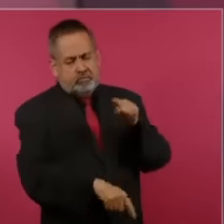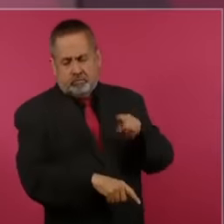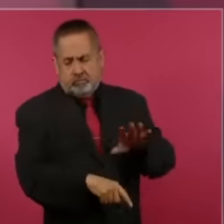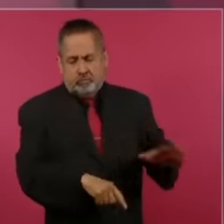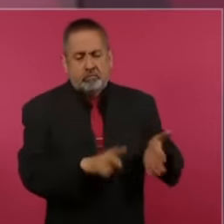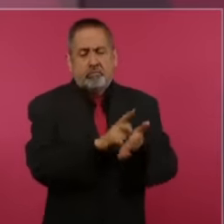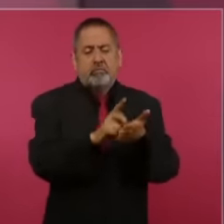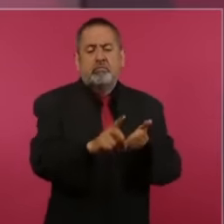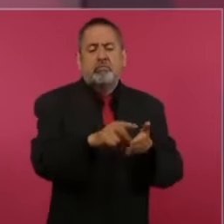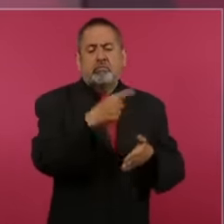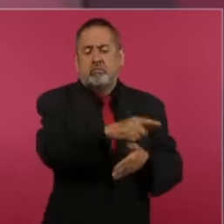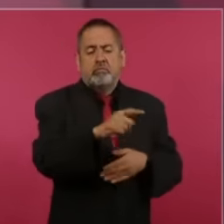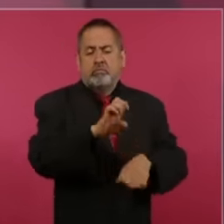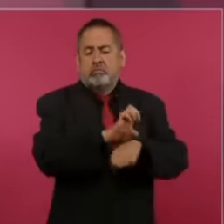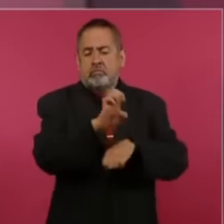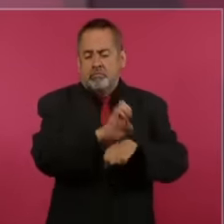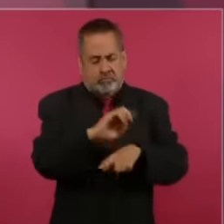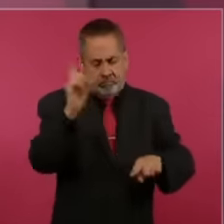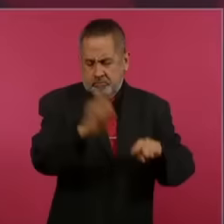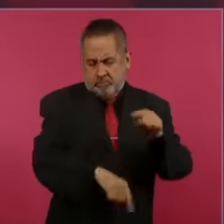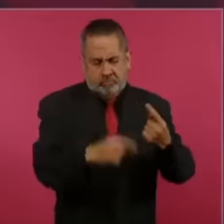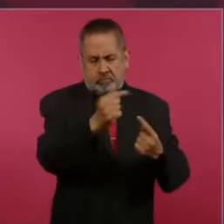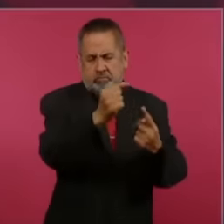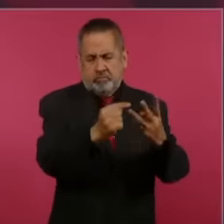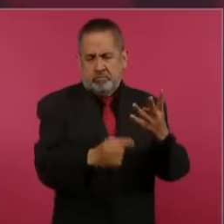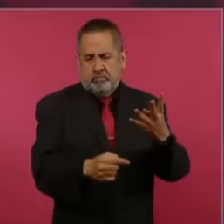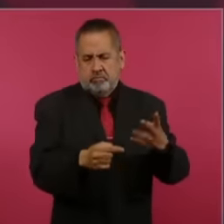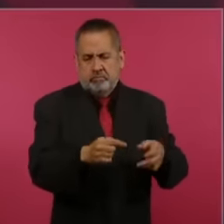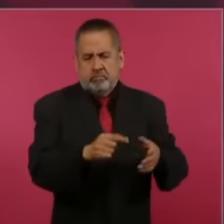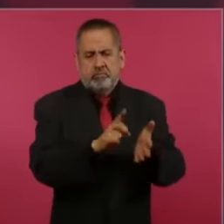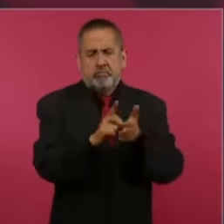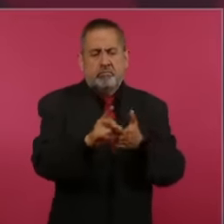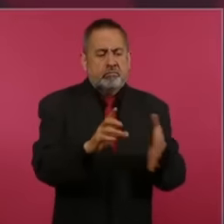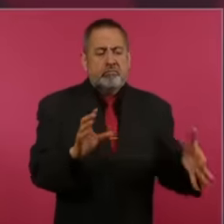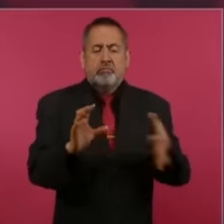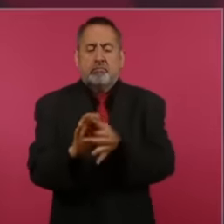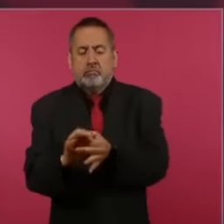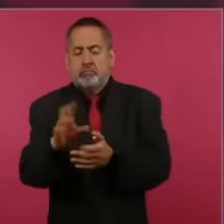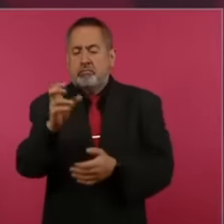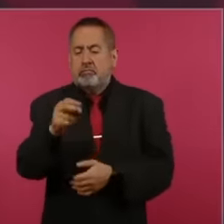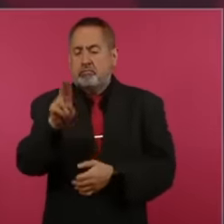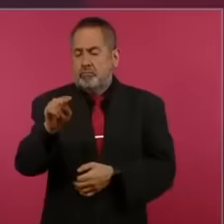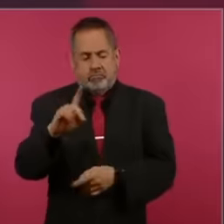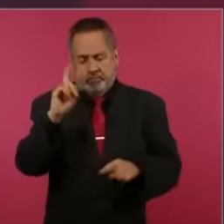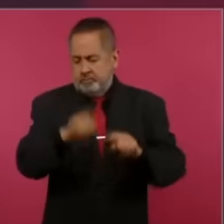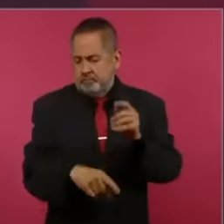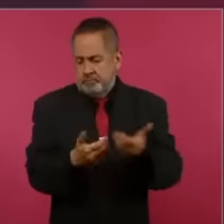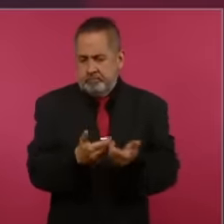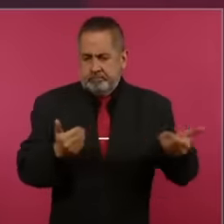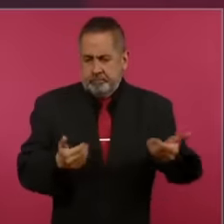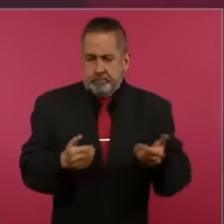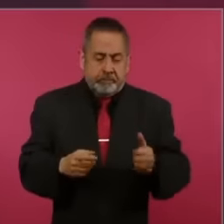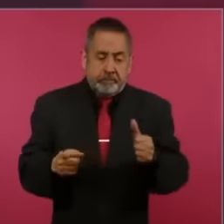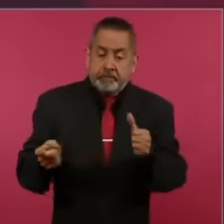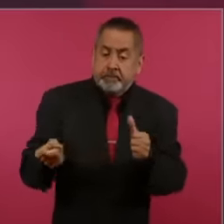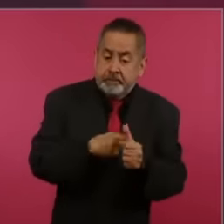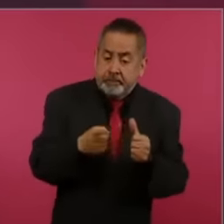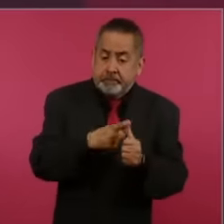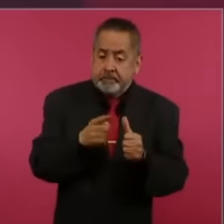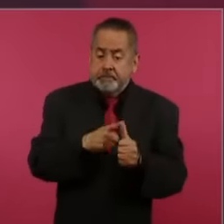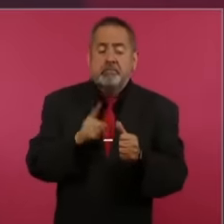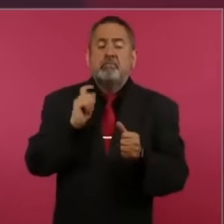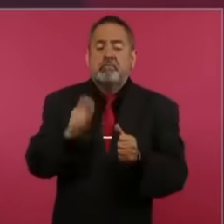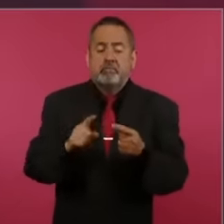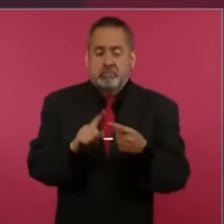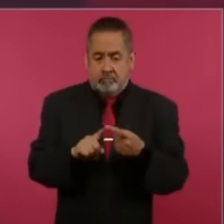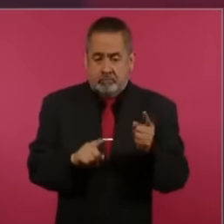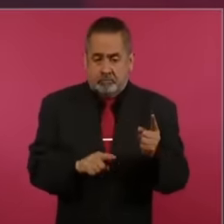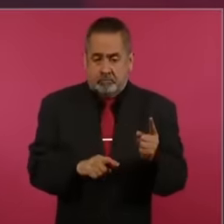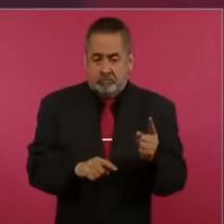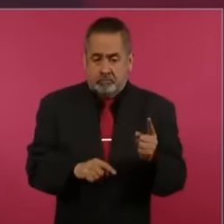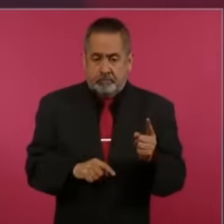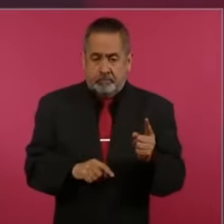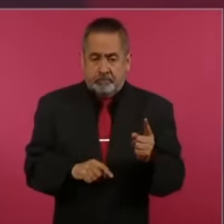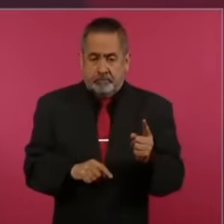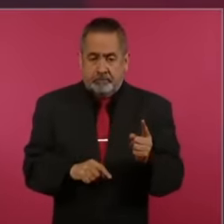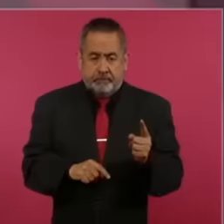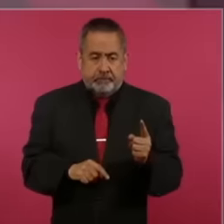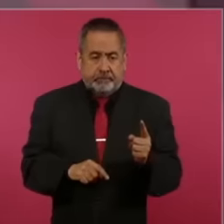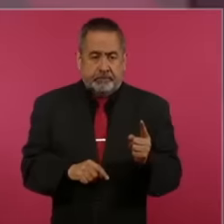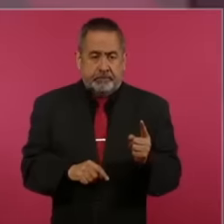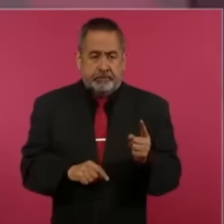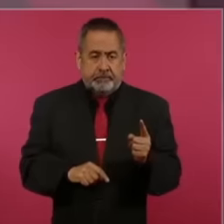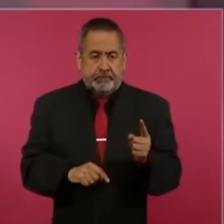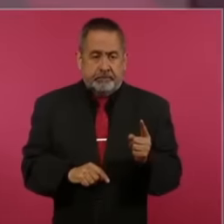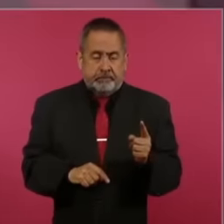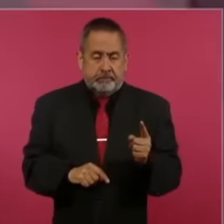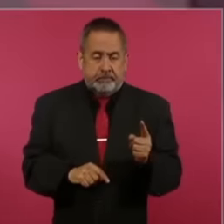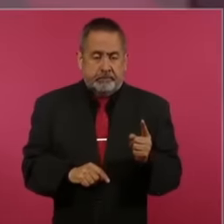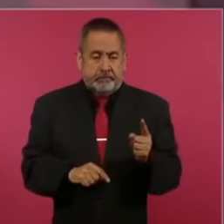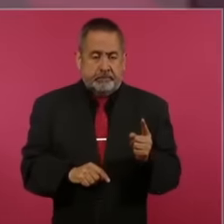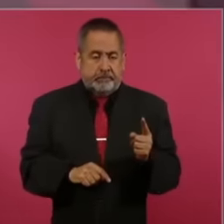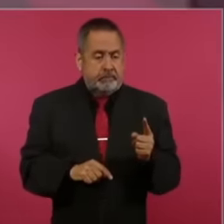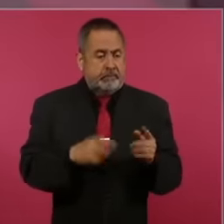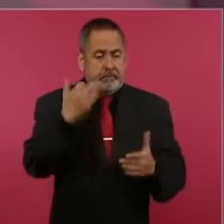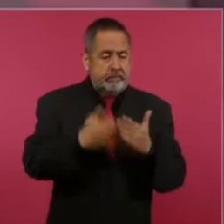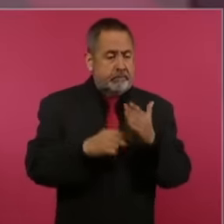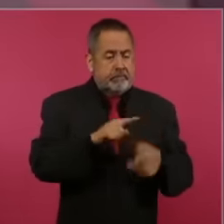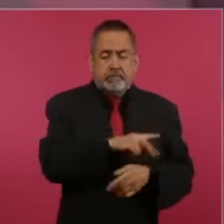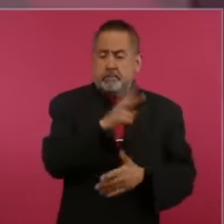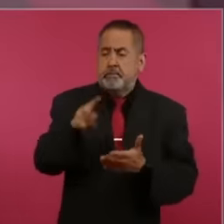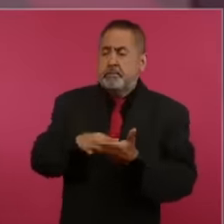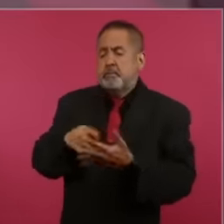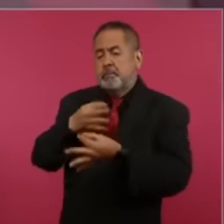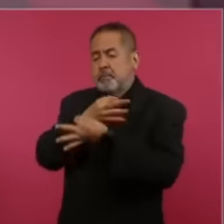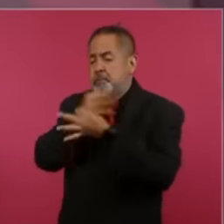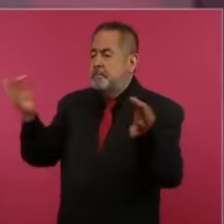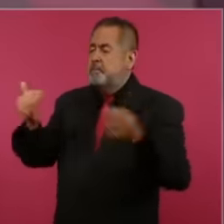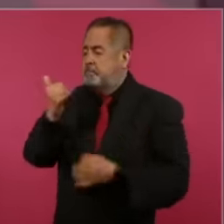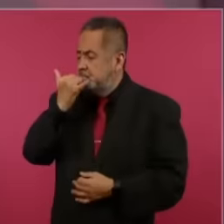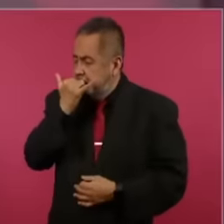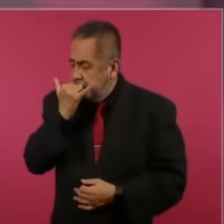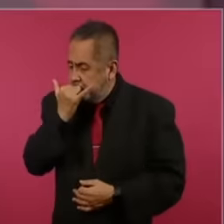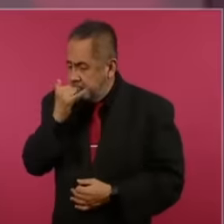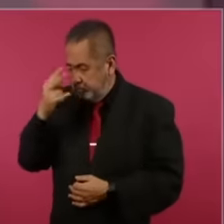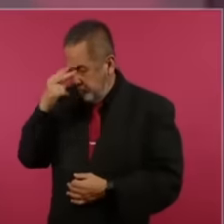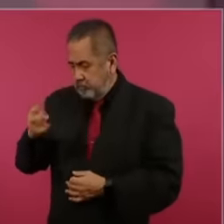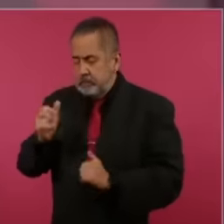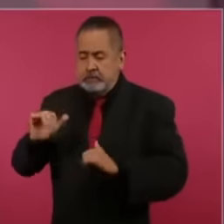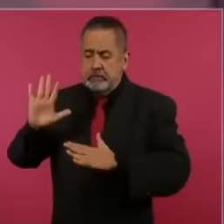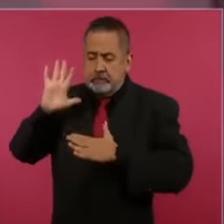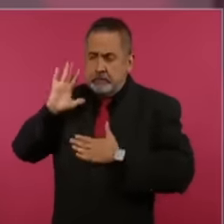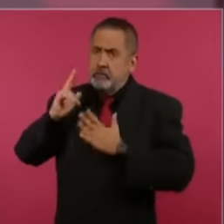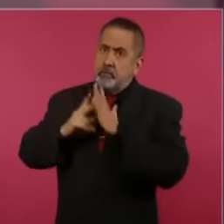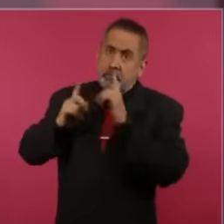Ecuador of the United Nations while there is no public apology and a commitment to non-repetition.